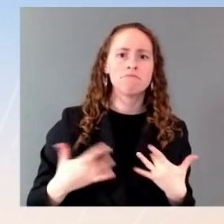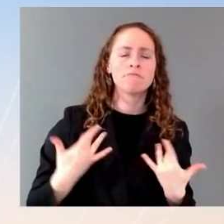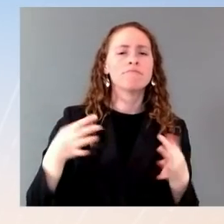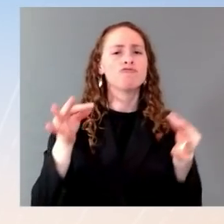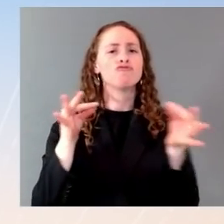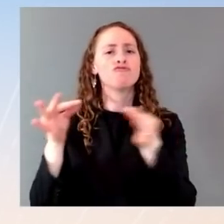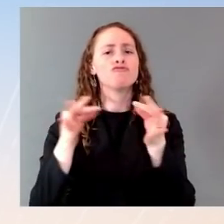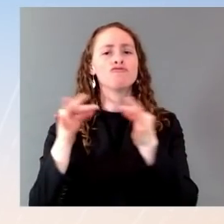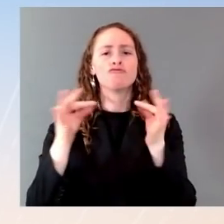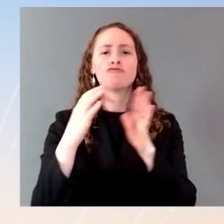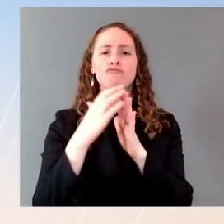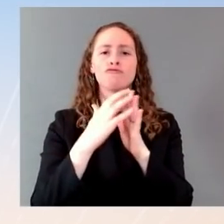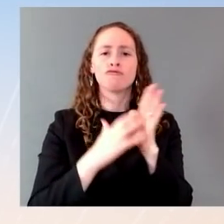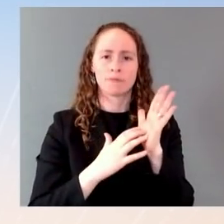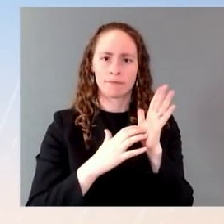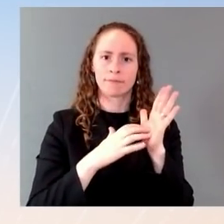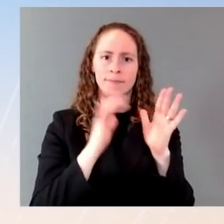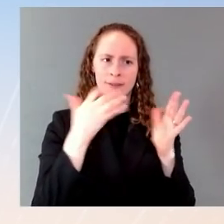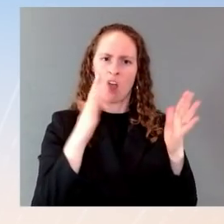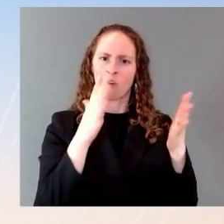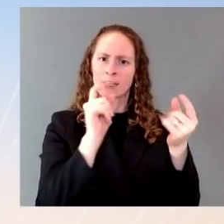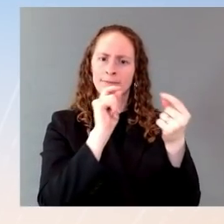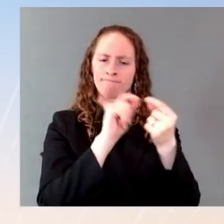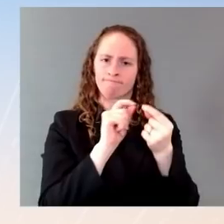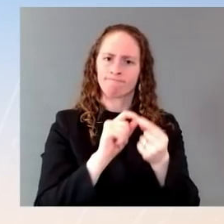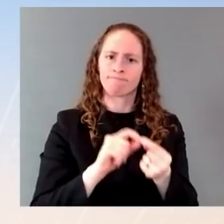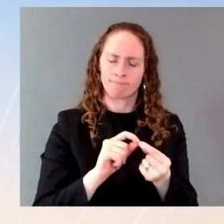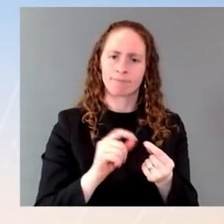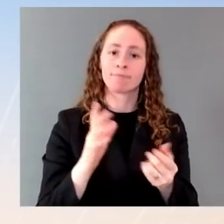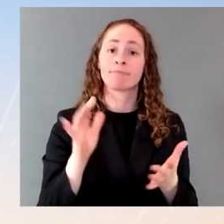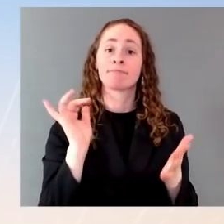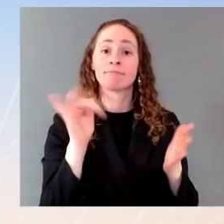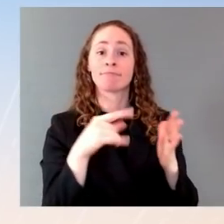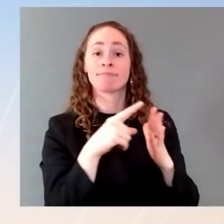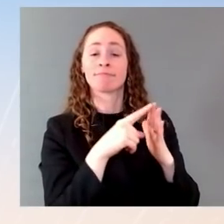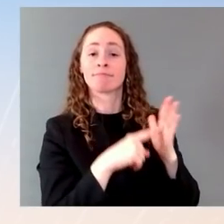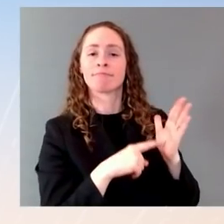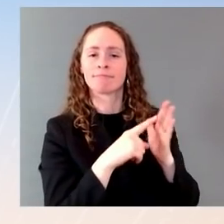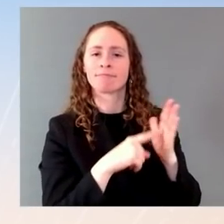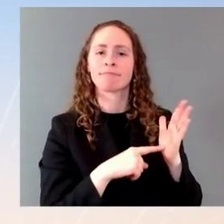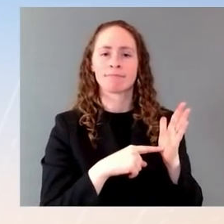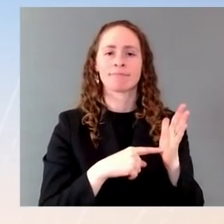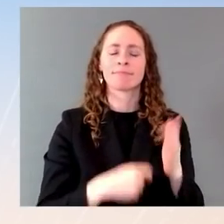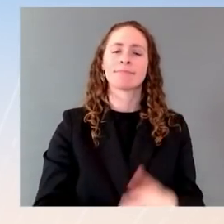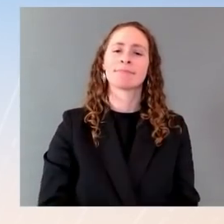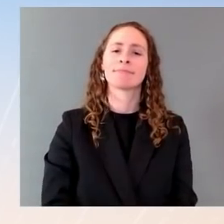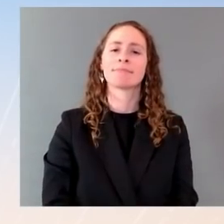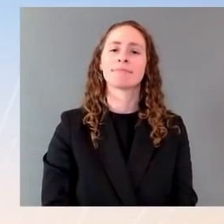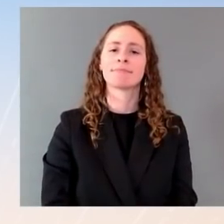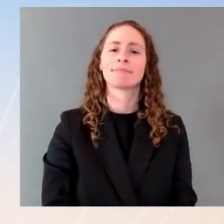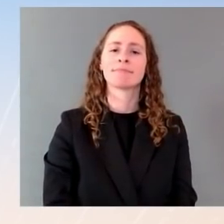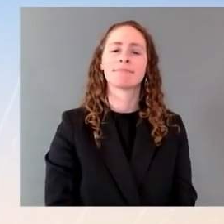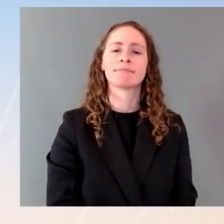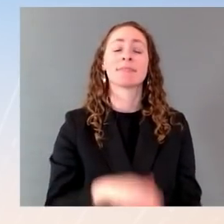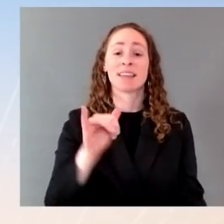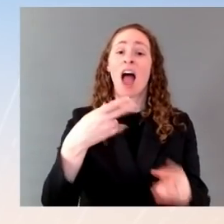process, as we call it, to review and consider components of the Build Back Better Agenda and whether they will pass the "Byrd Bath."